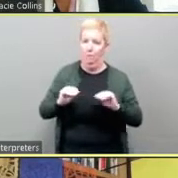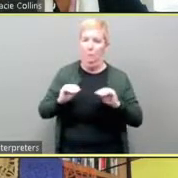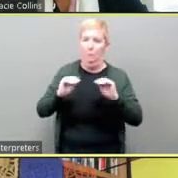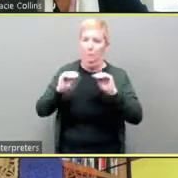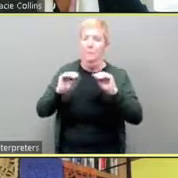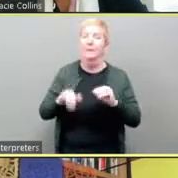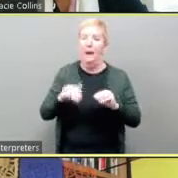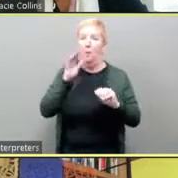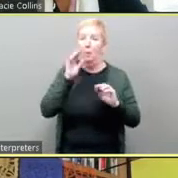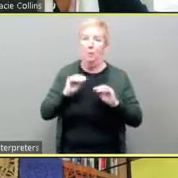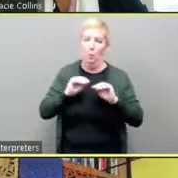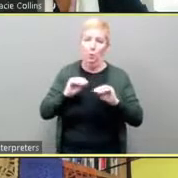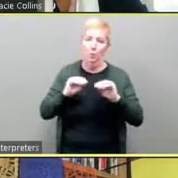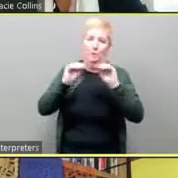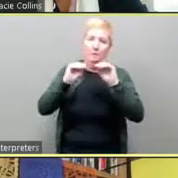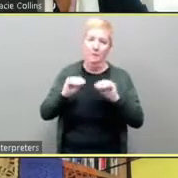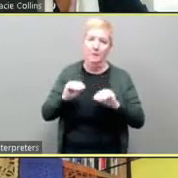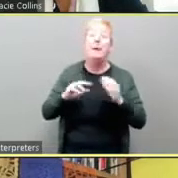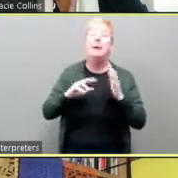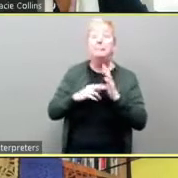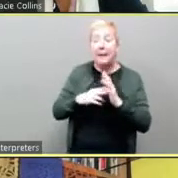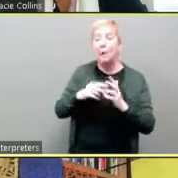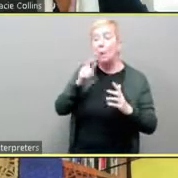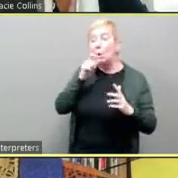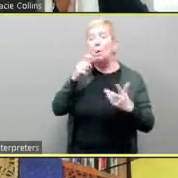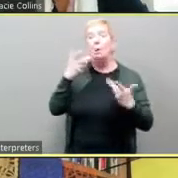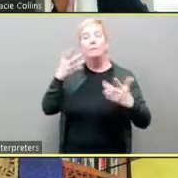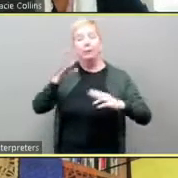that separates those who are meeting the vaccine target, which is 40 or